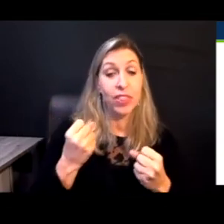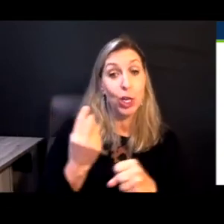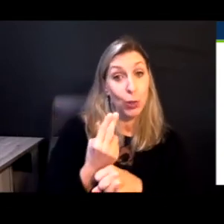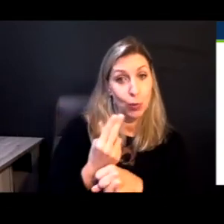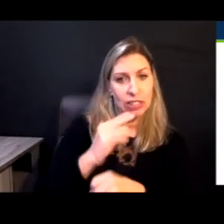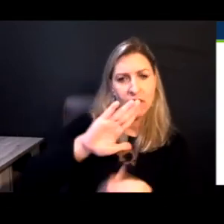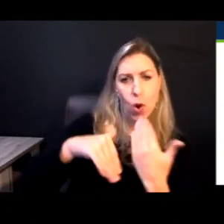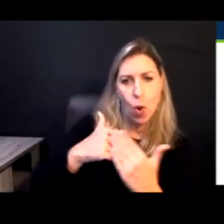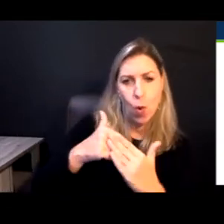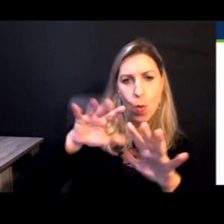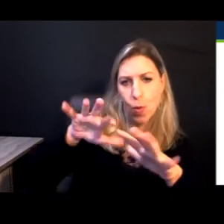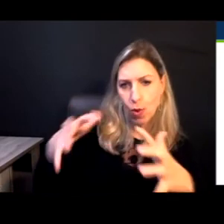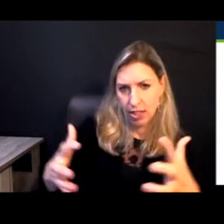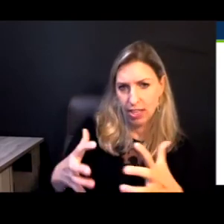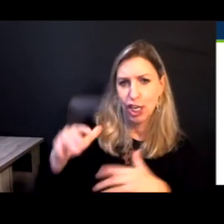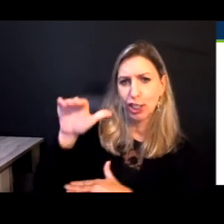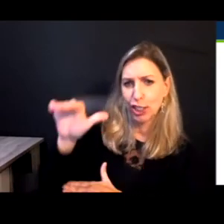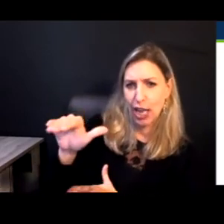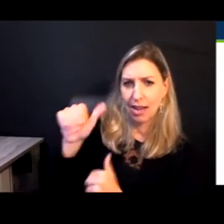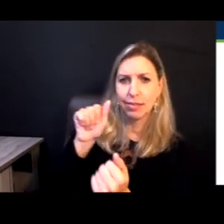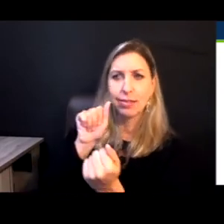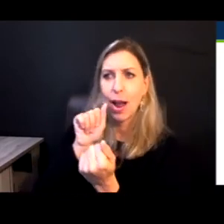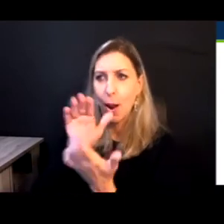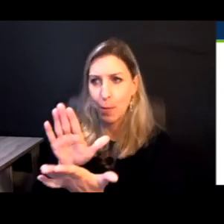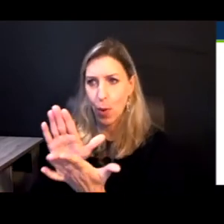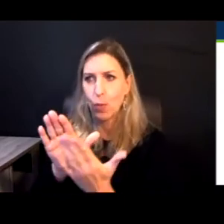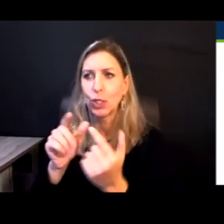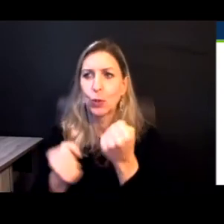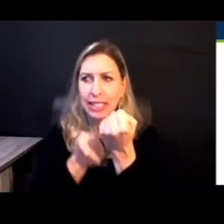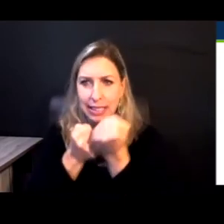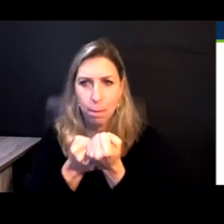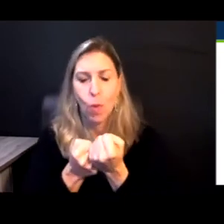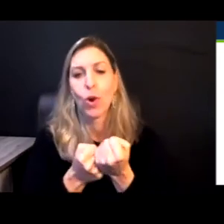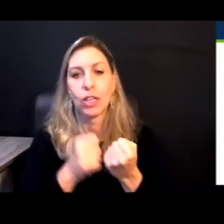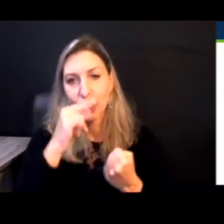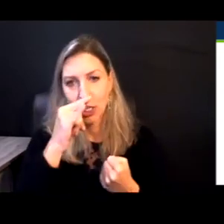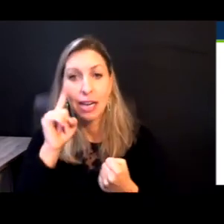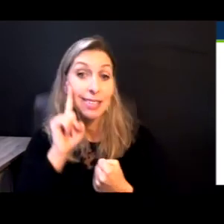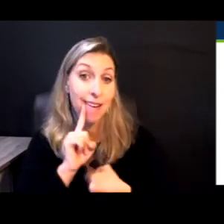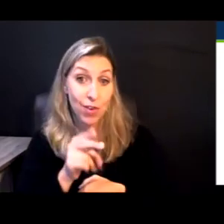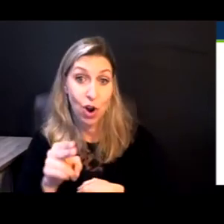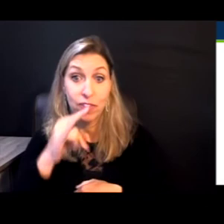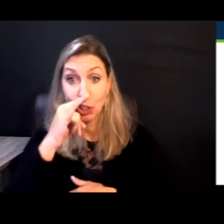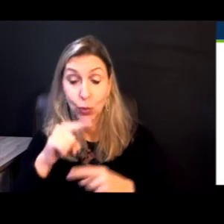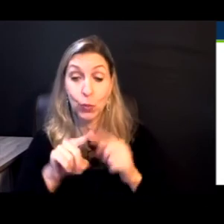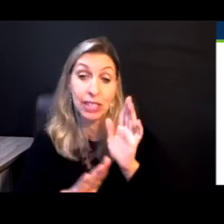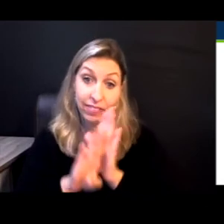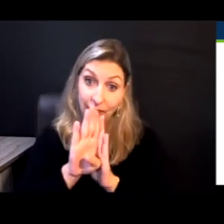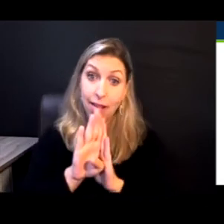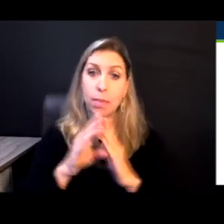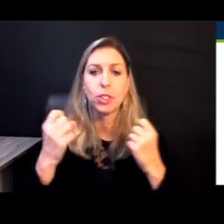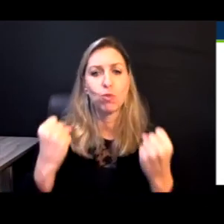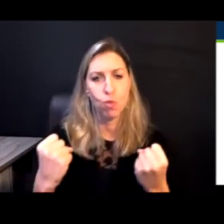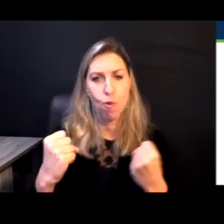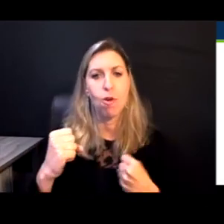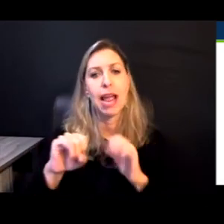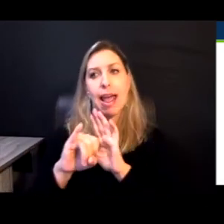4) Assess and address licensure and qualifications. 1. Increased consistency and organization